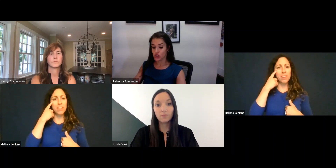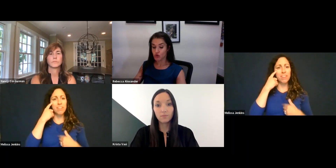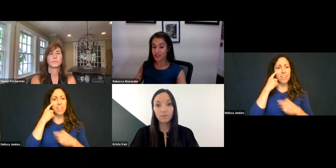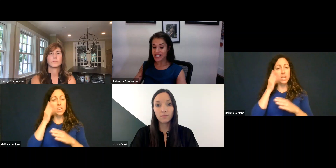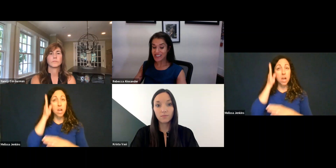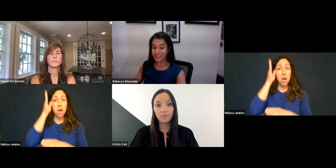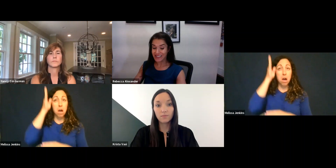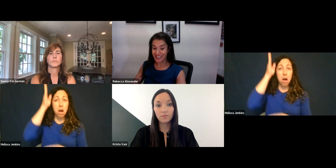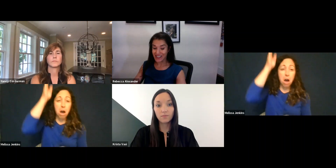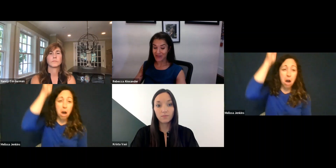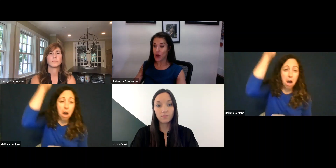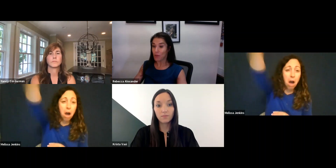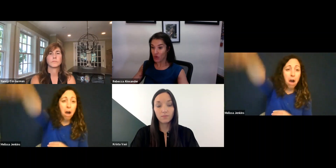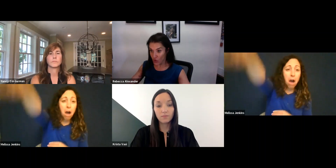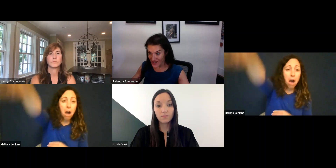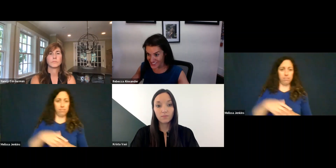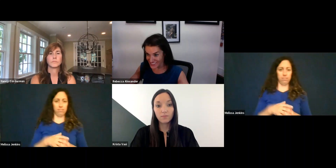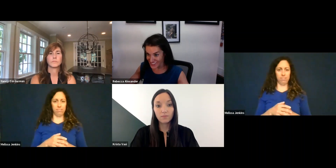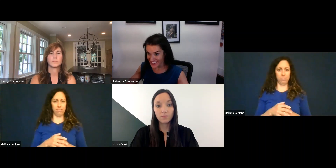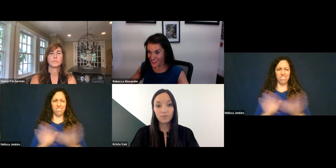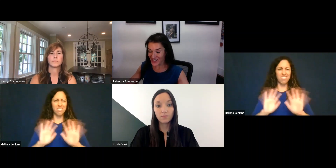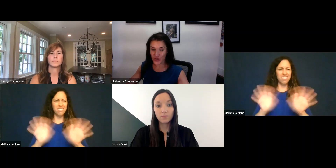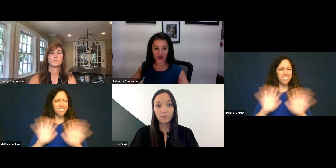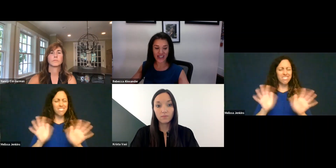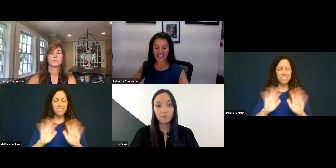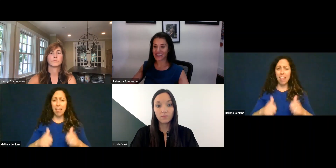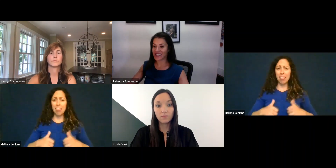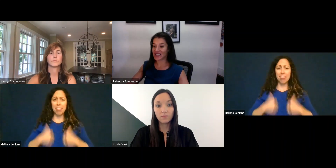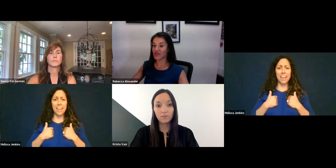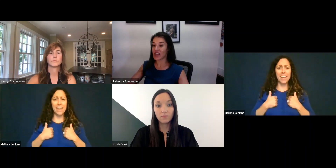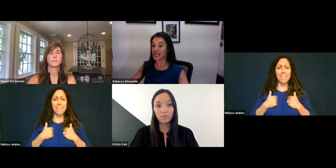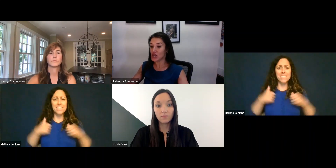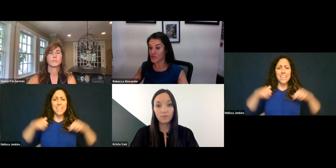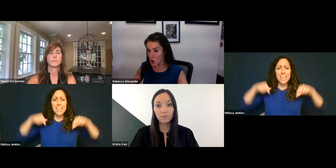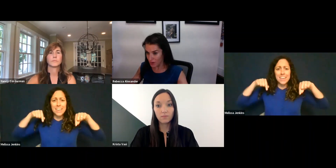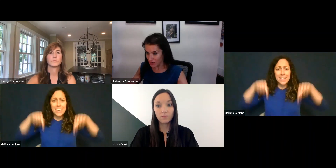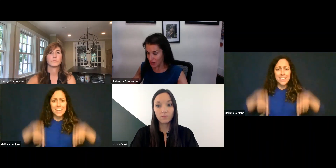You need to live presently. You need to live in the moment.